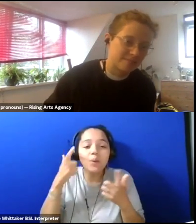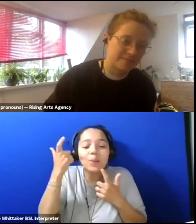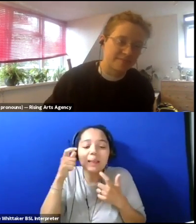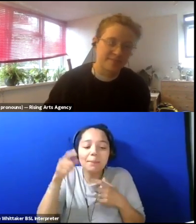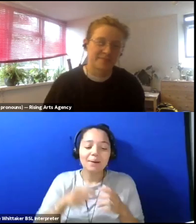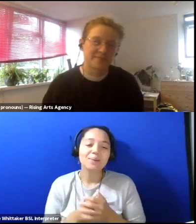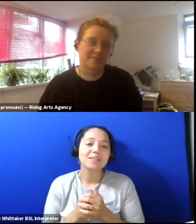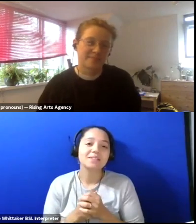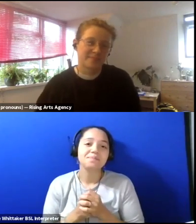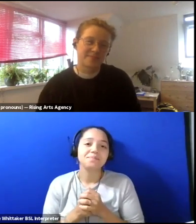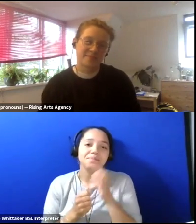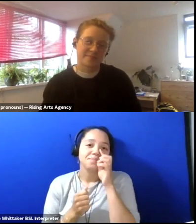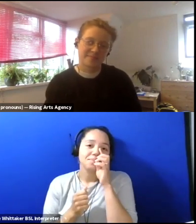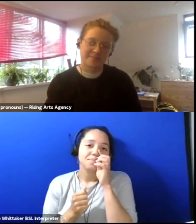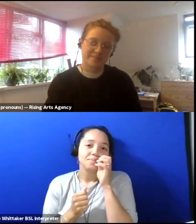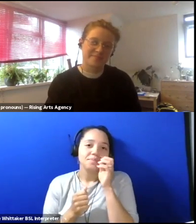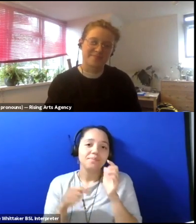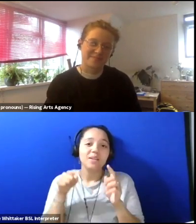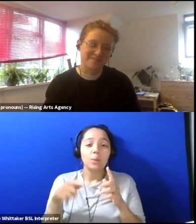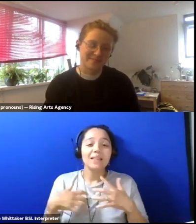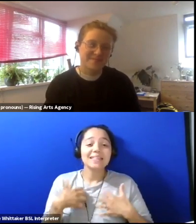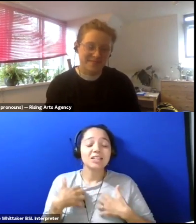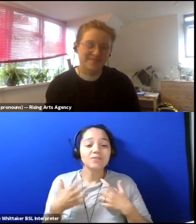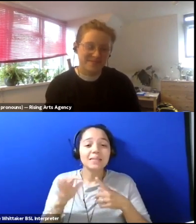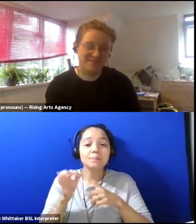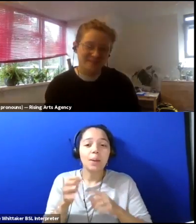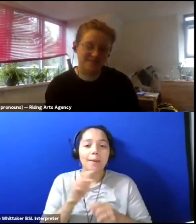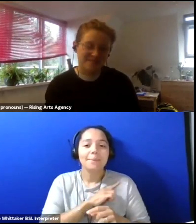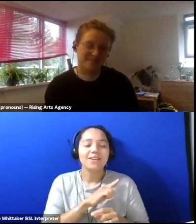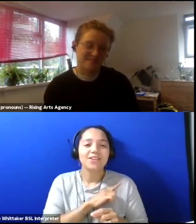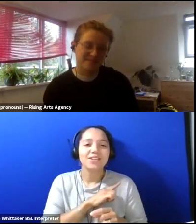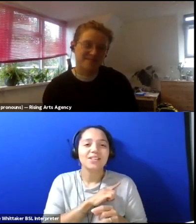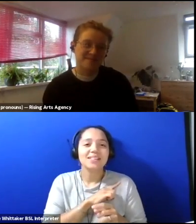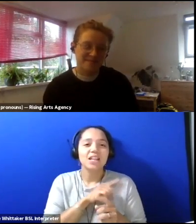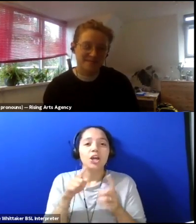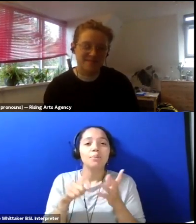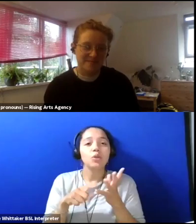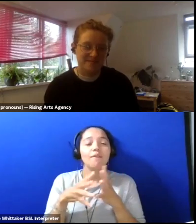So this is an interesting point, I guess, because UVW is really known